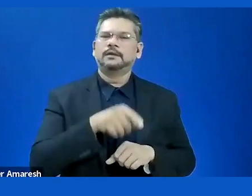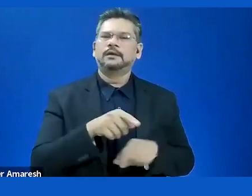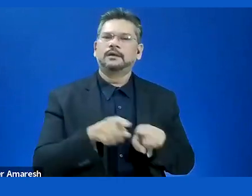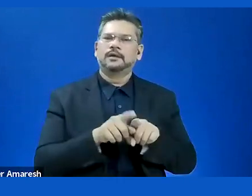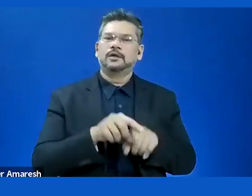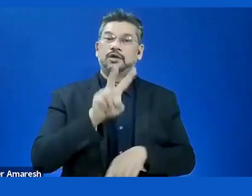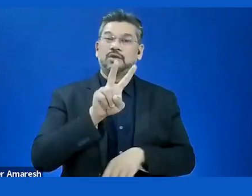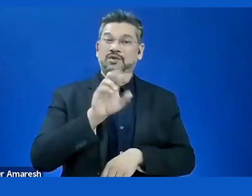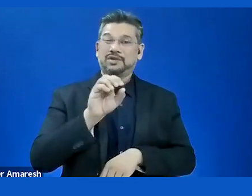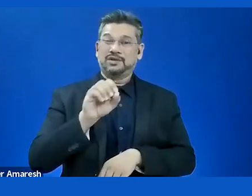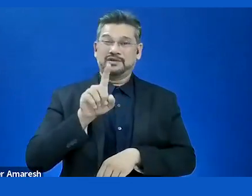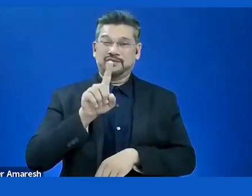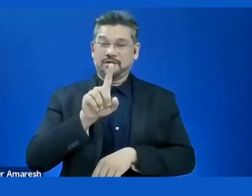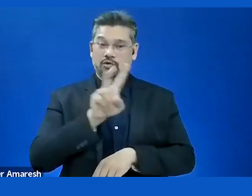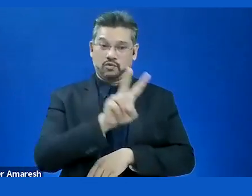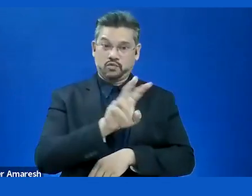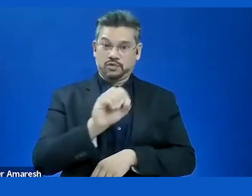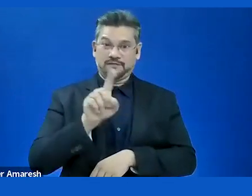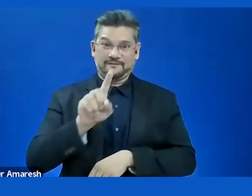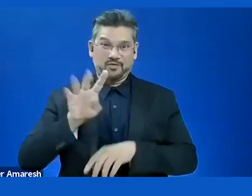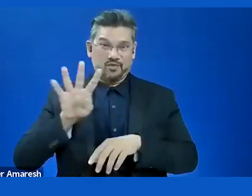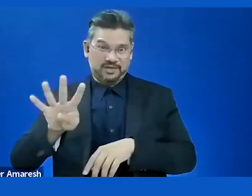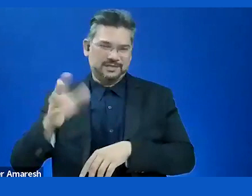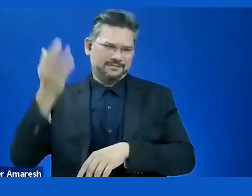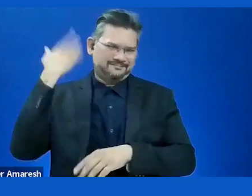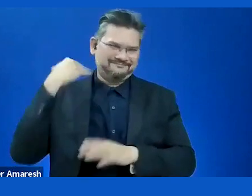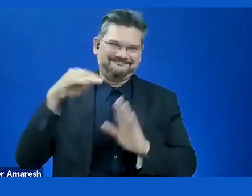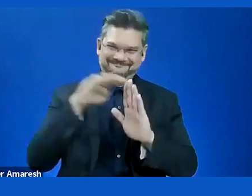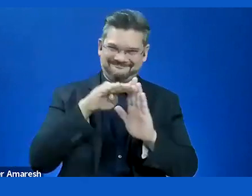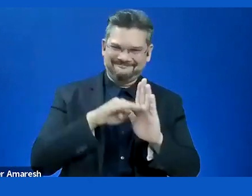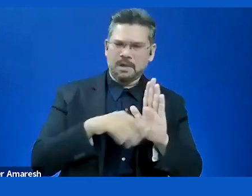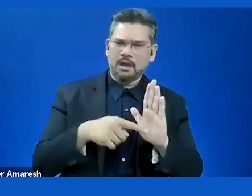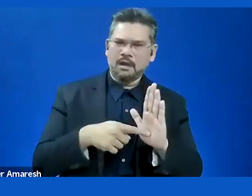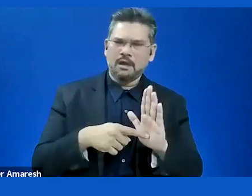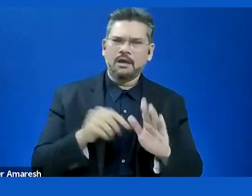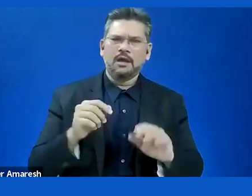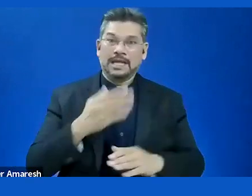regarding accessibility is not very clear. It now requires that the provision of trust